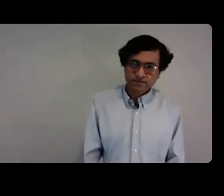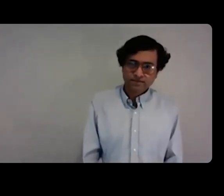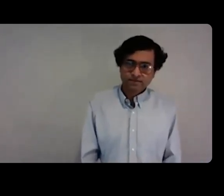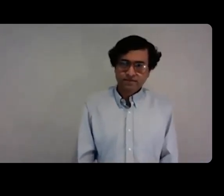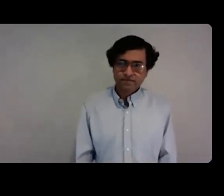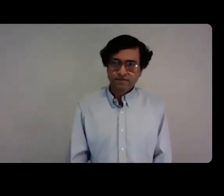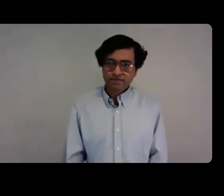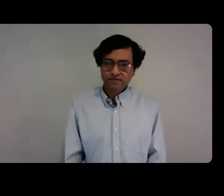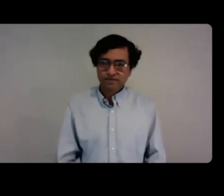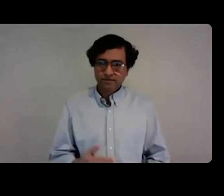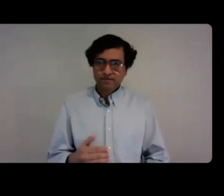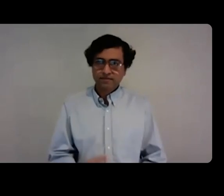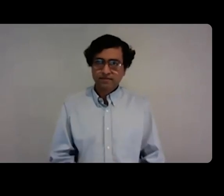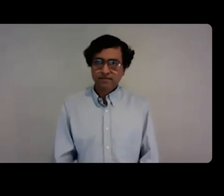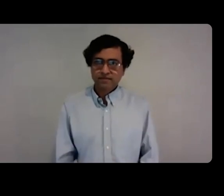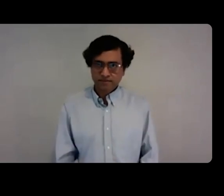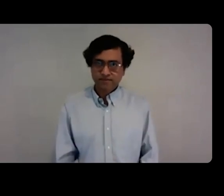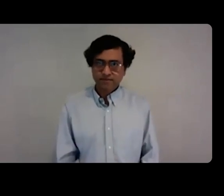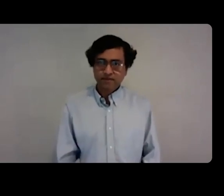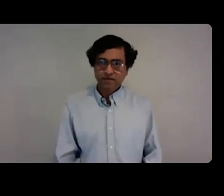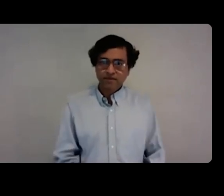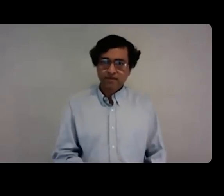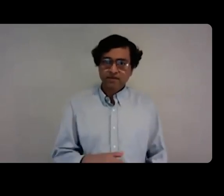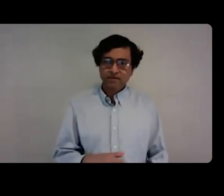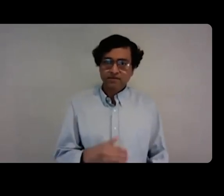Let's take a look at this.